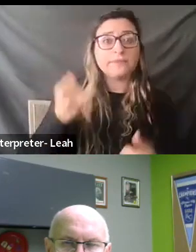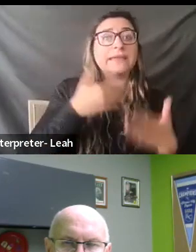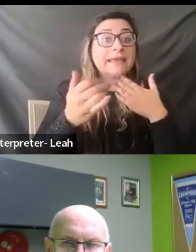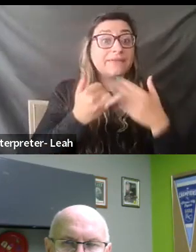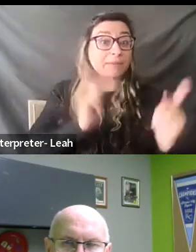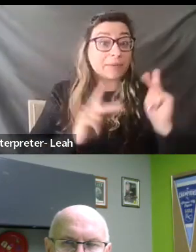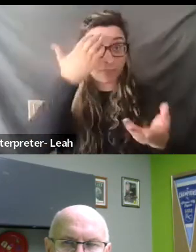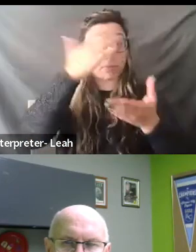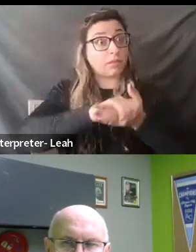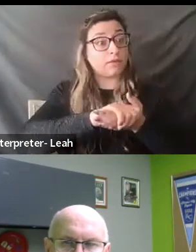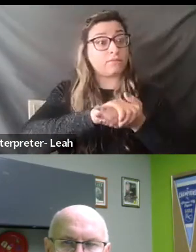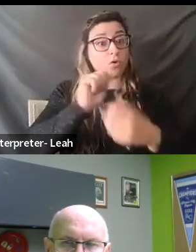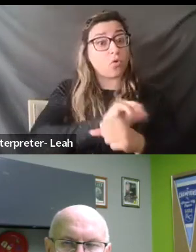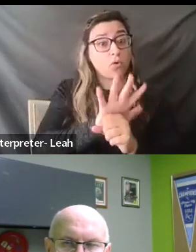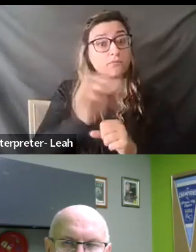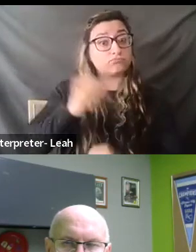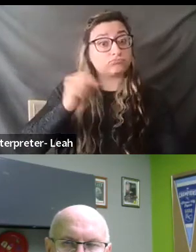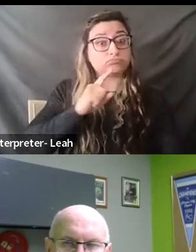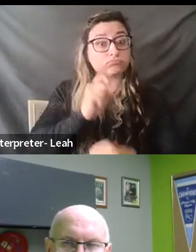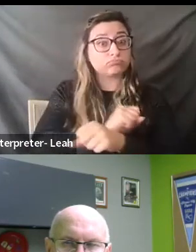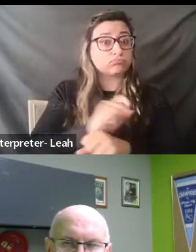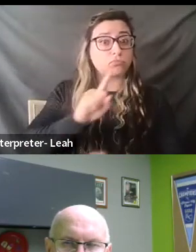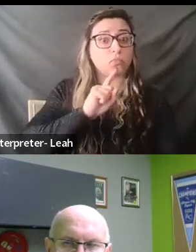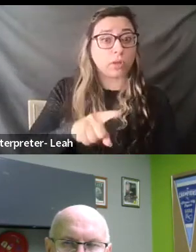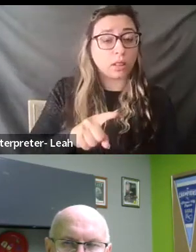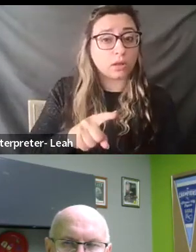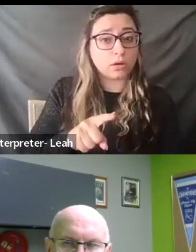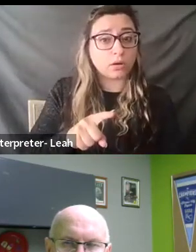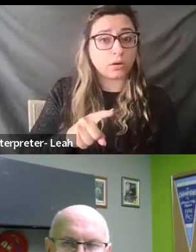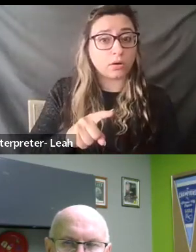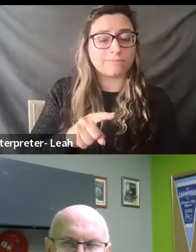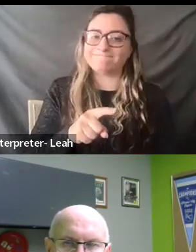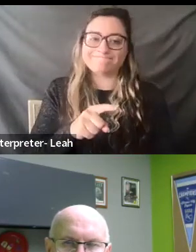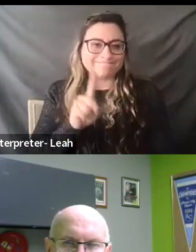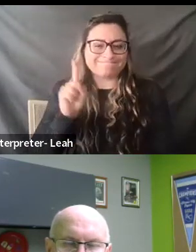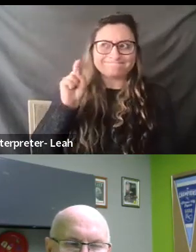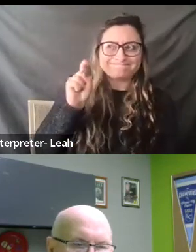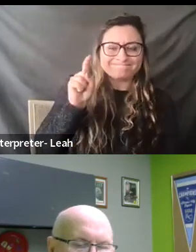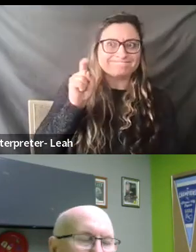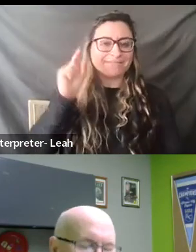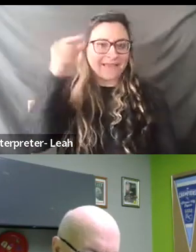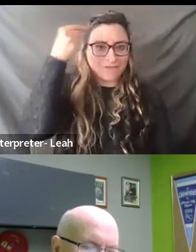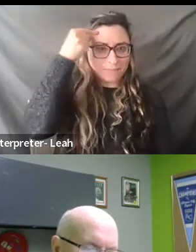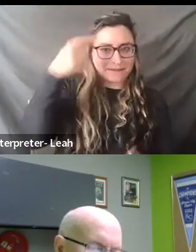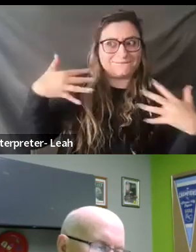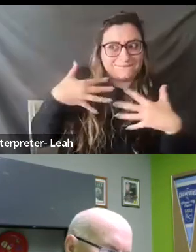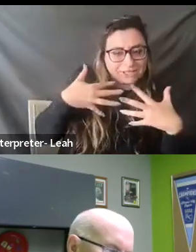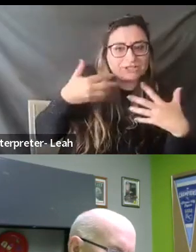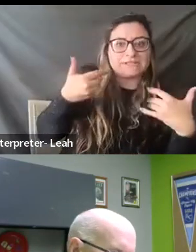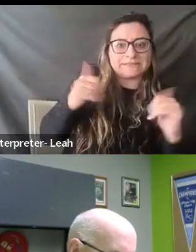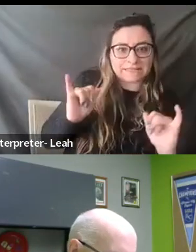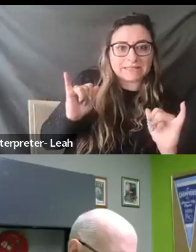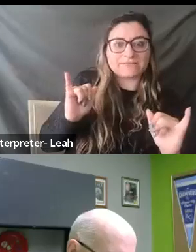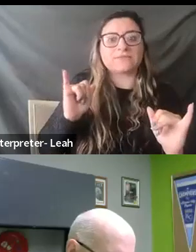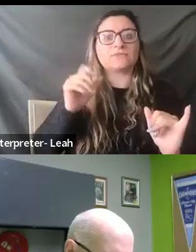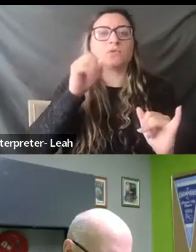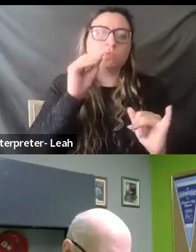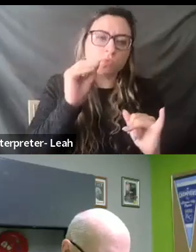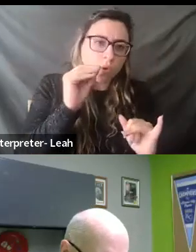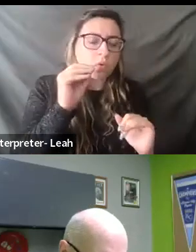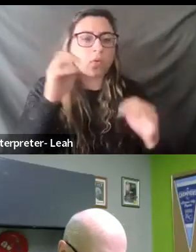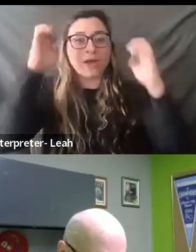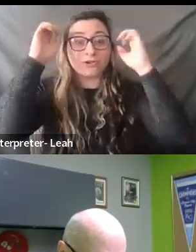You are not going -- you know, you are very unlikely to change that.